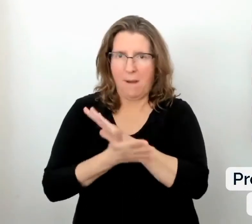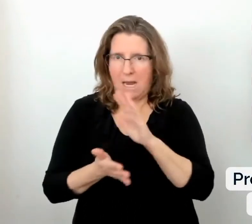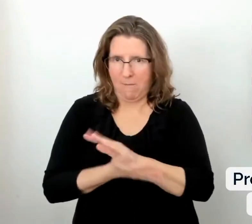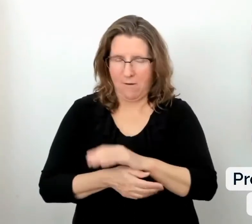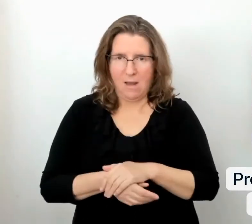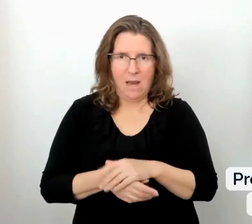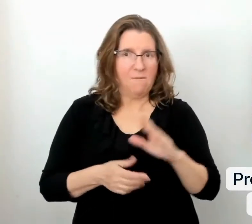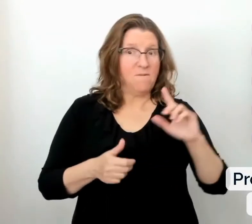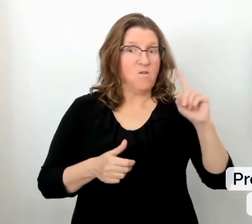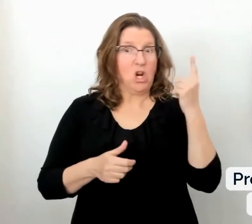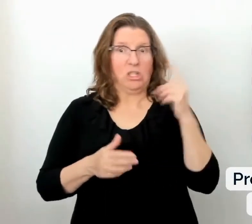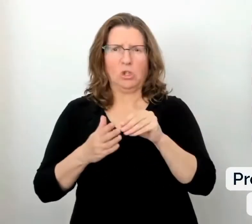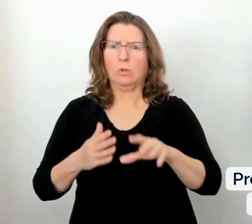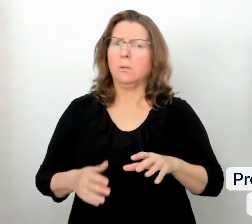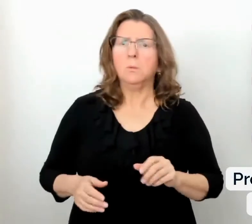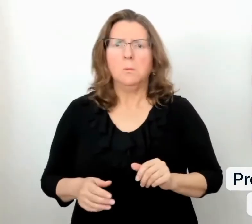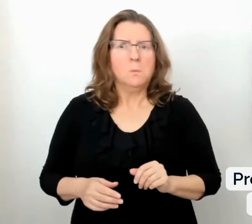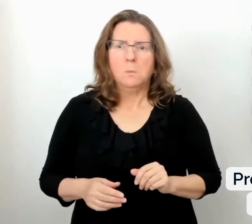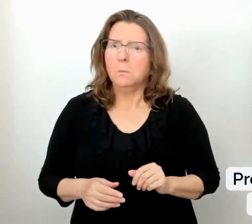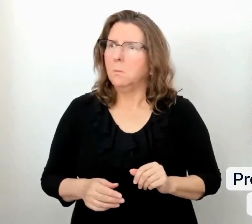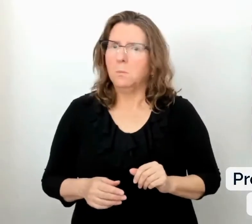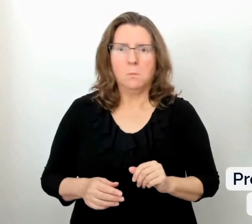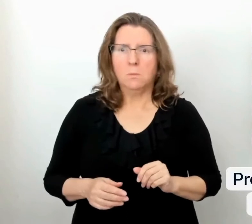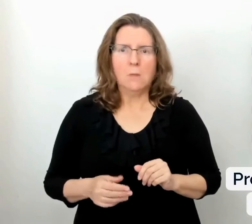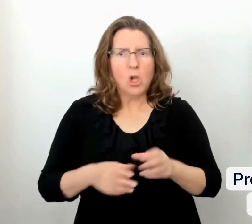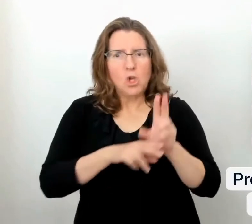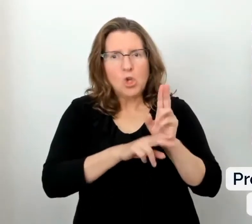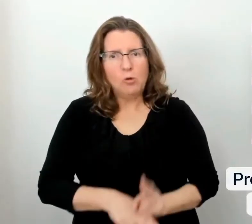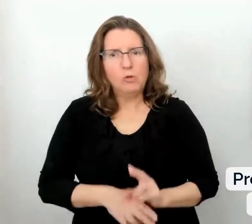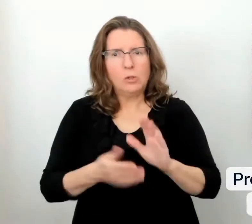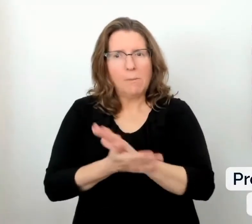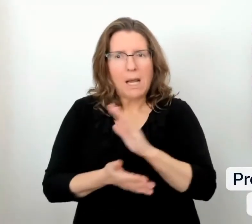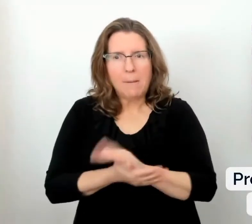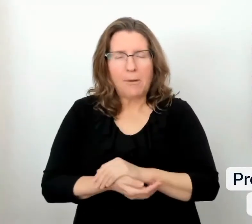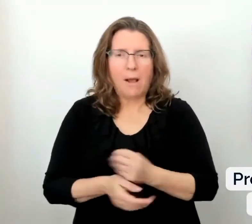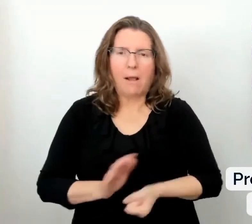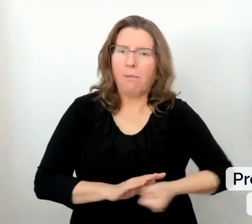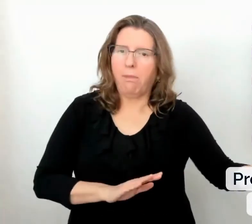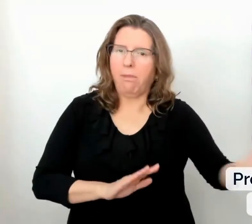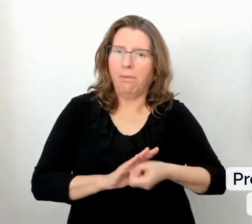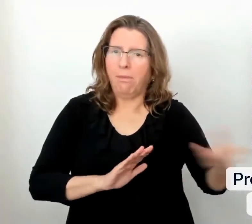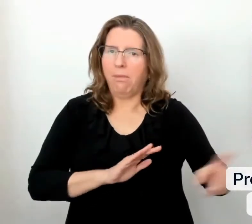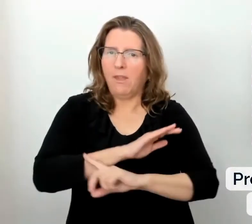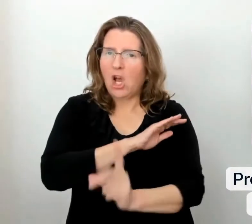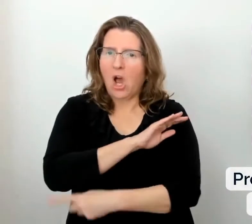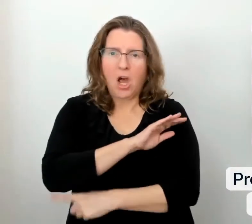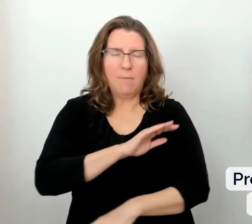One student was annoyed, because it was his practice to lose or toss his handouts on purpose.